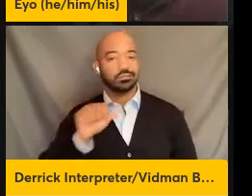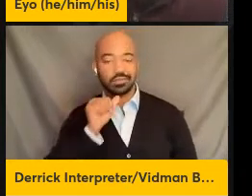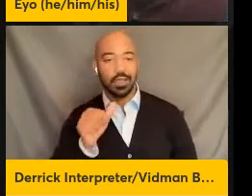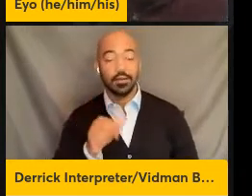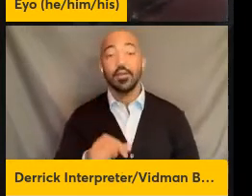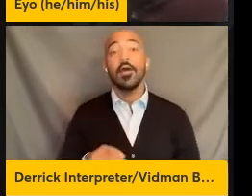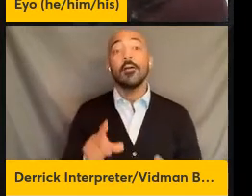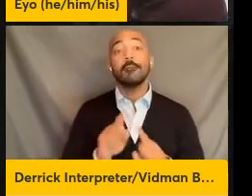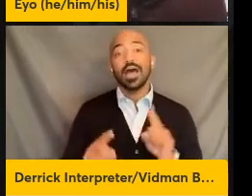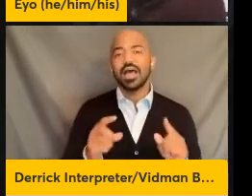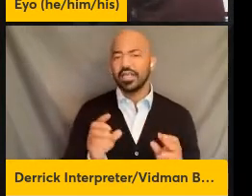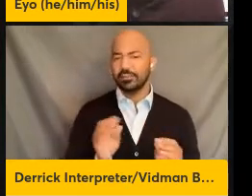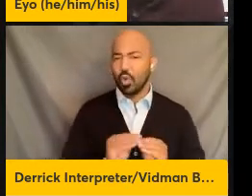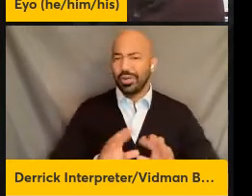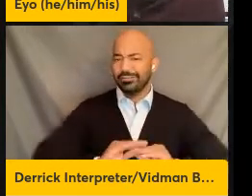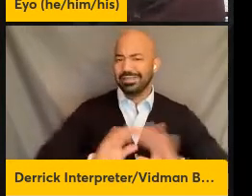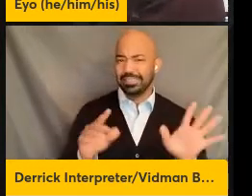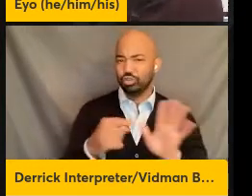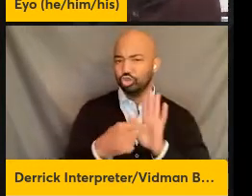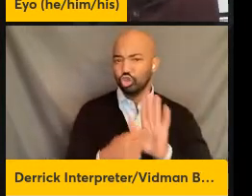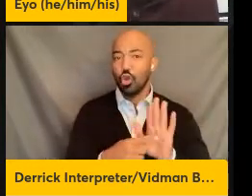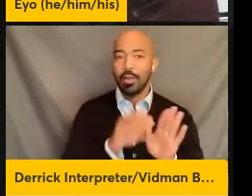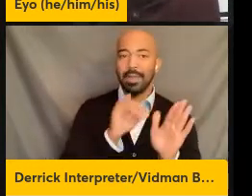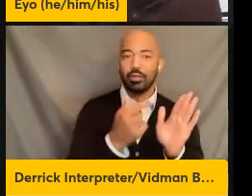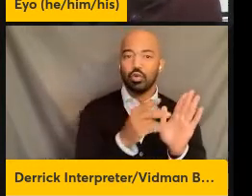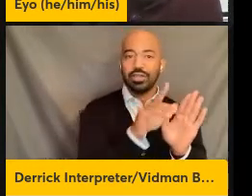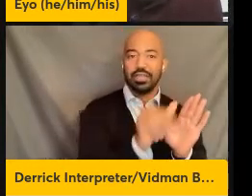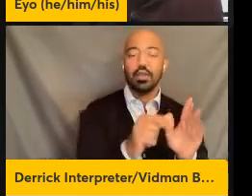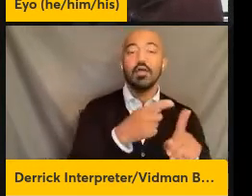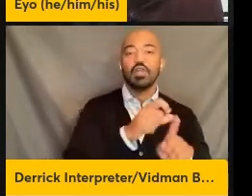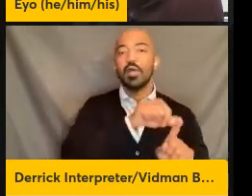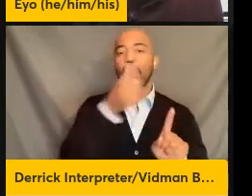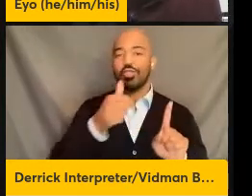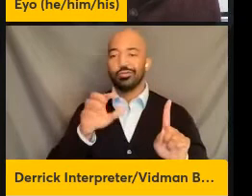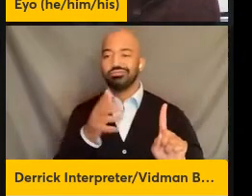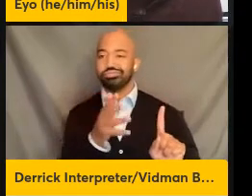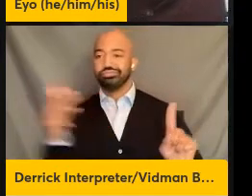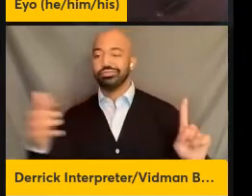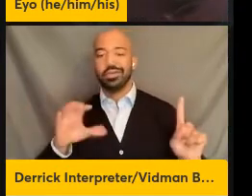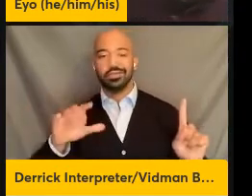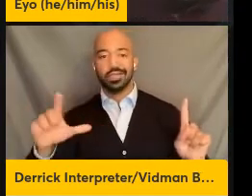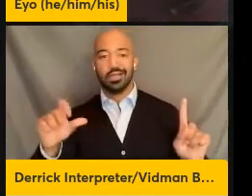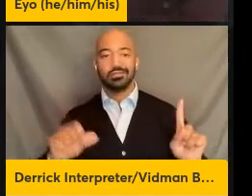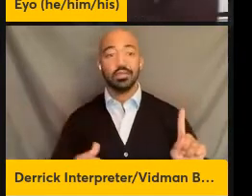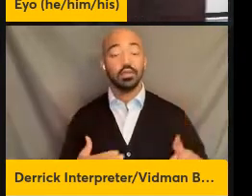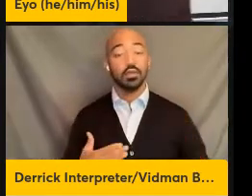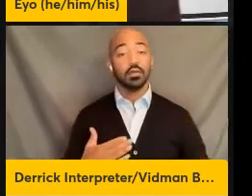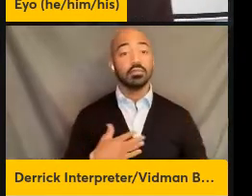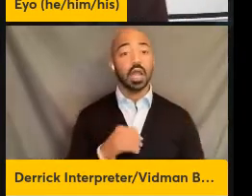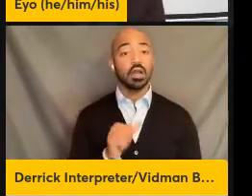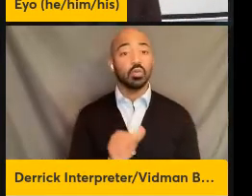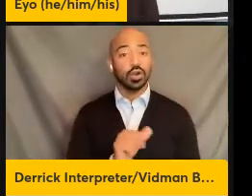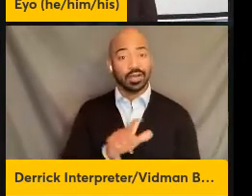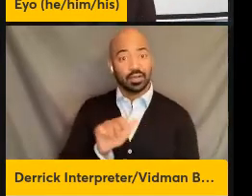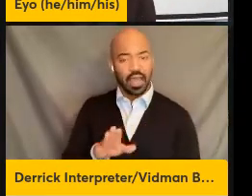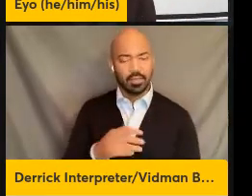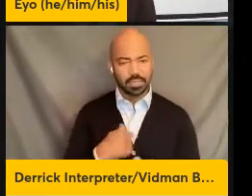also distinct distinguishes microglia from other peripheral cells. So, my work in the lab, I started to focus on this